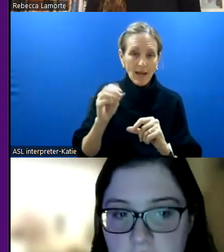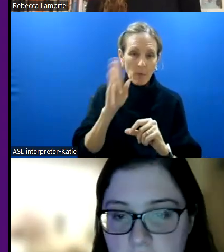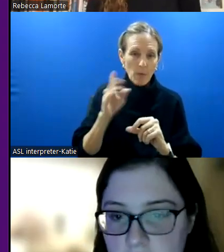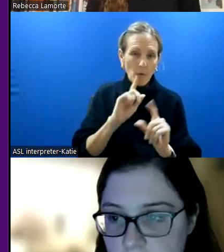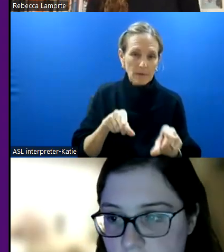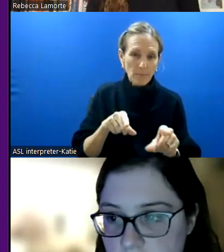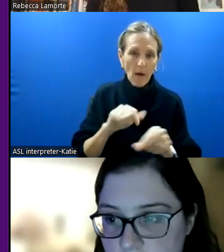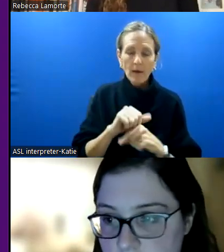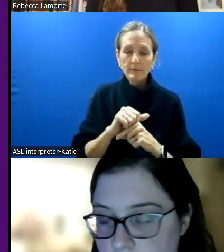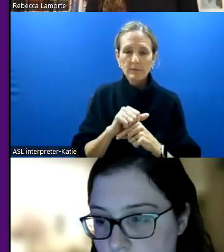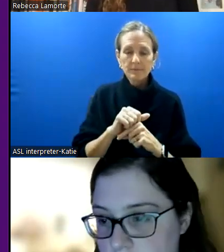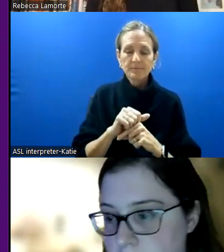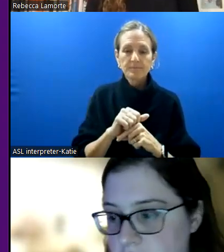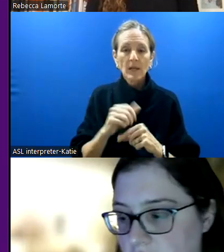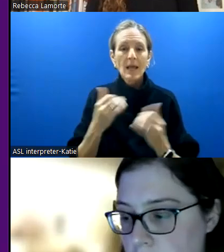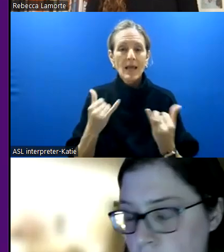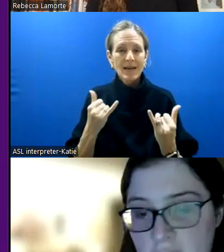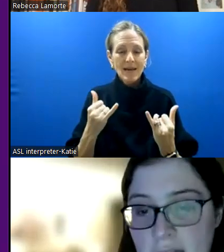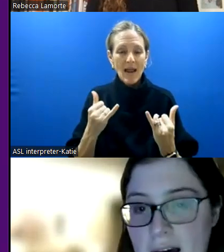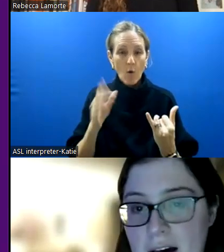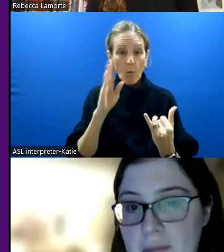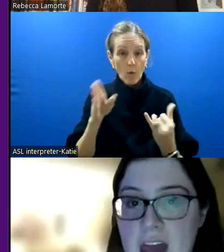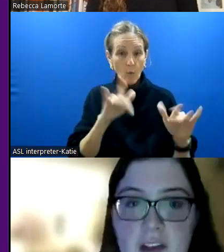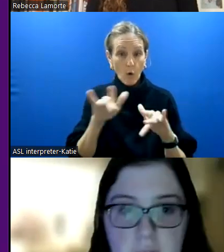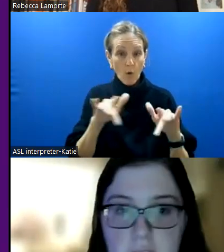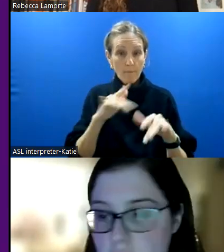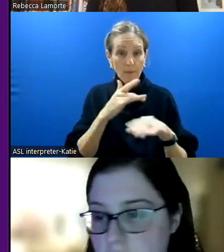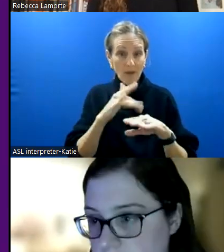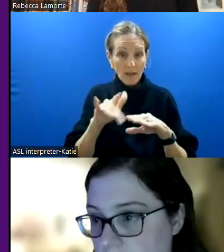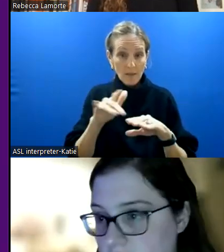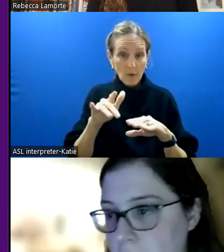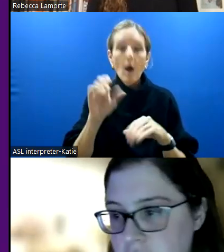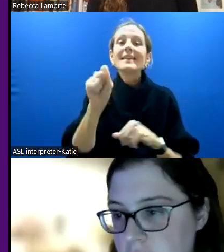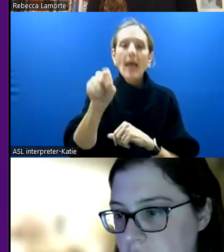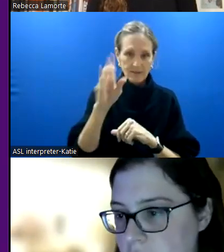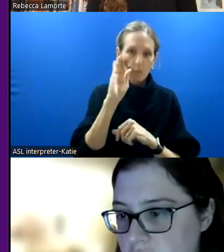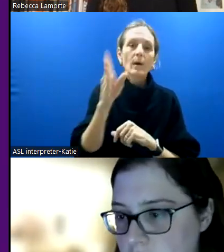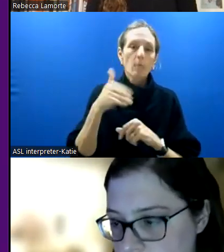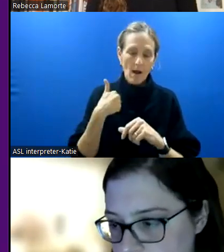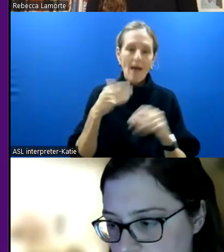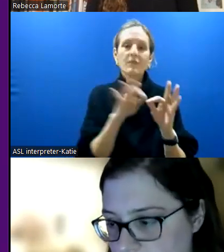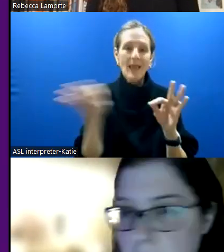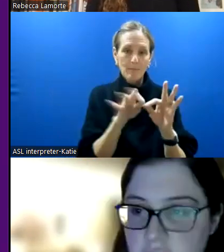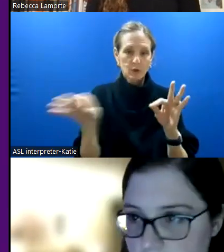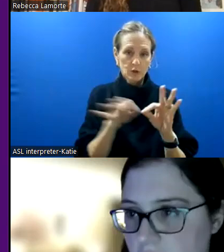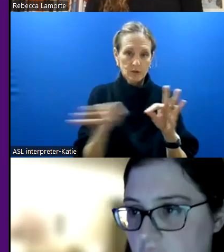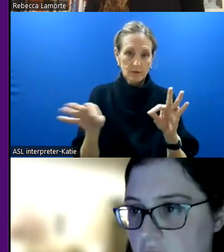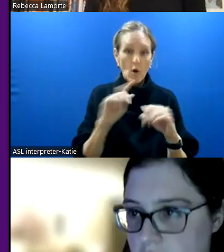on whether this recording will be available. Yes, we are going to have it captioned, and once we're sure that the captions are accurate,